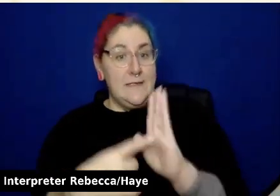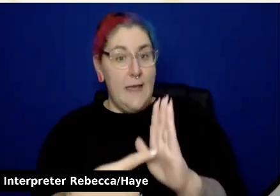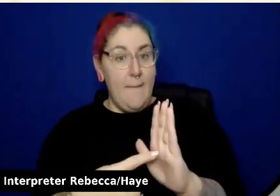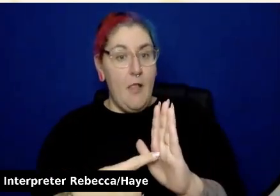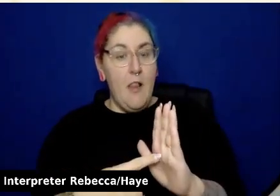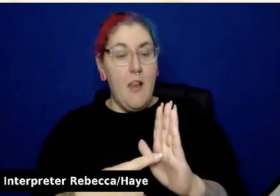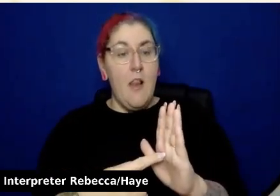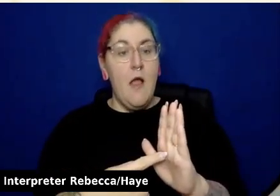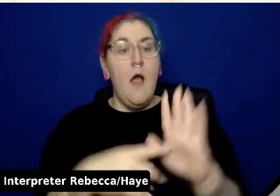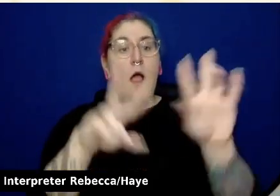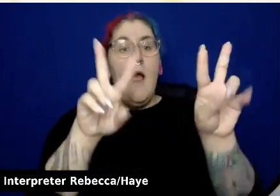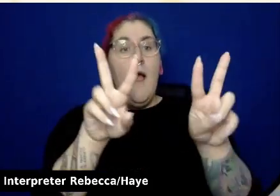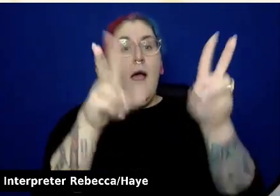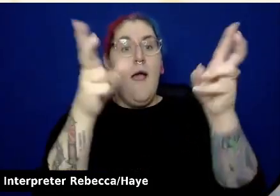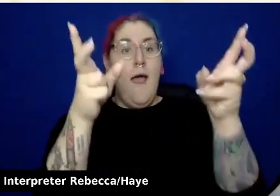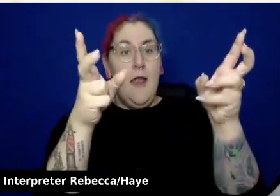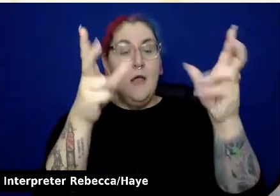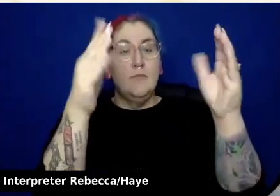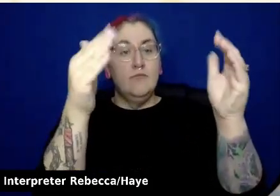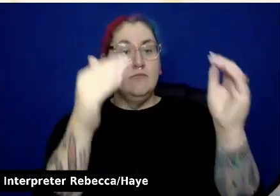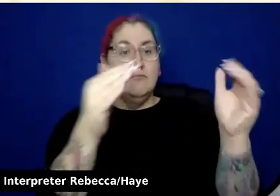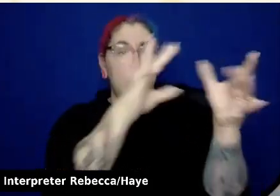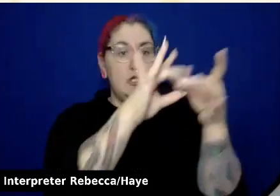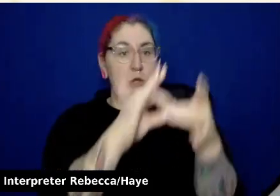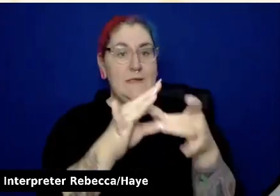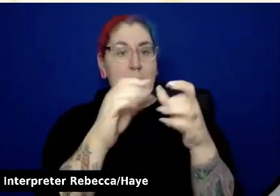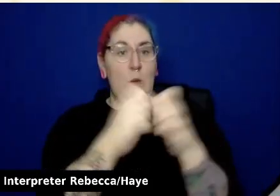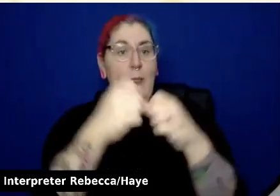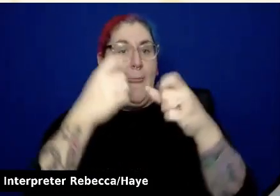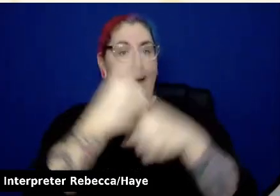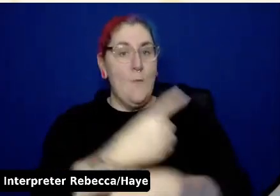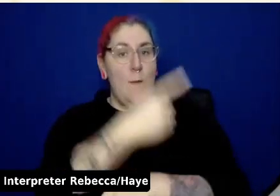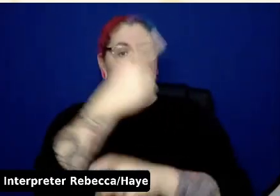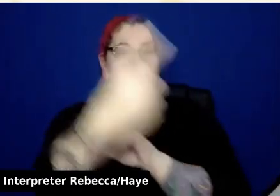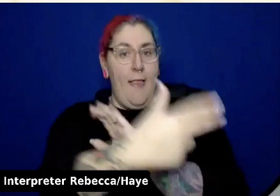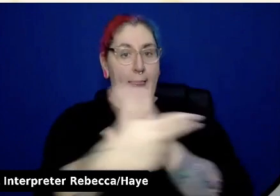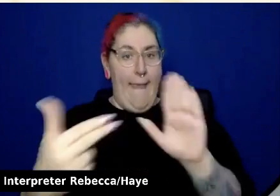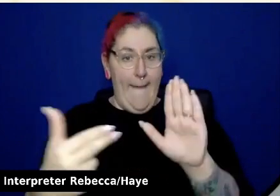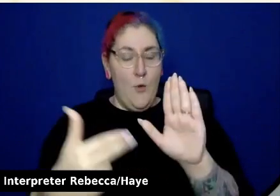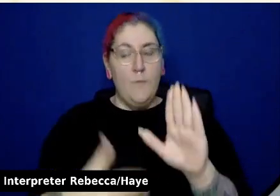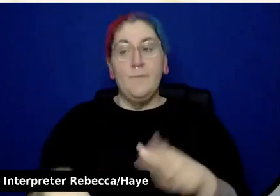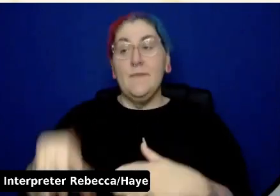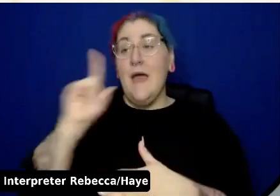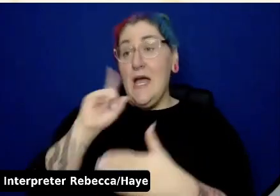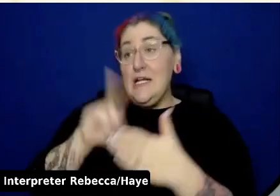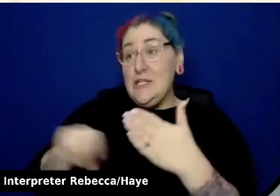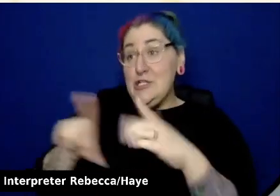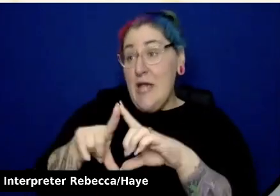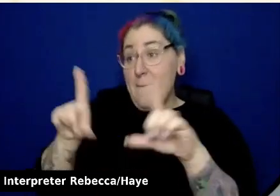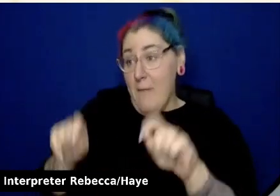with appropriate aria-level. role equal to checkbox should be associated with attribute aria-checked.